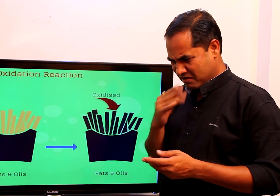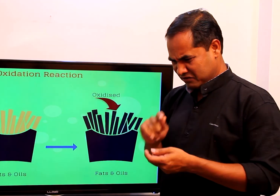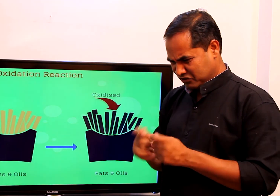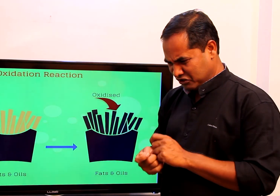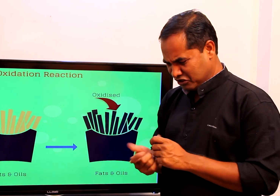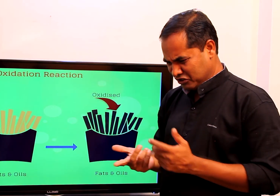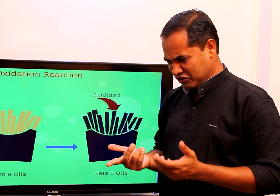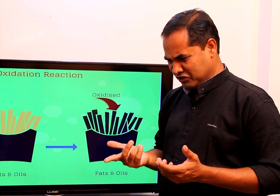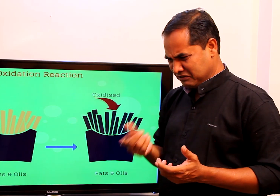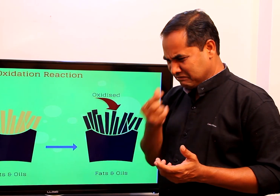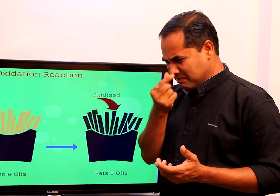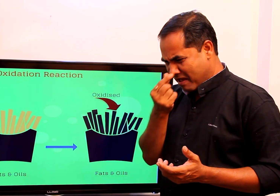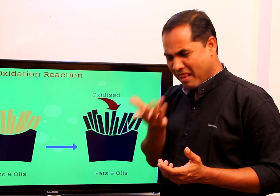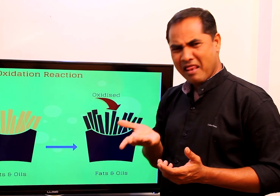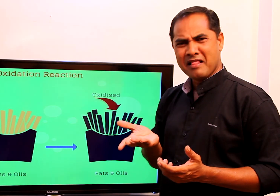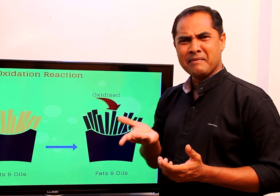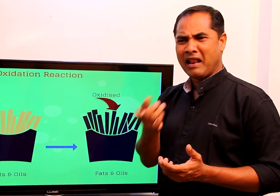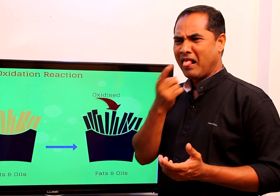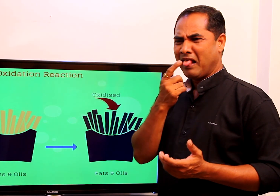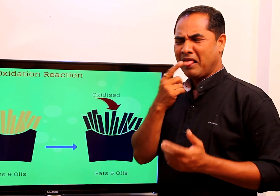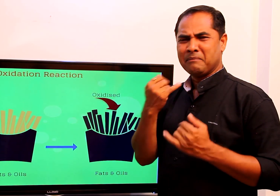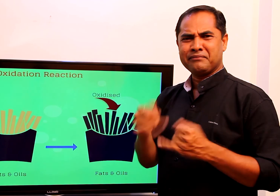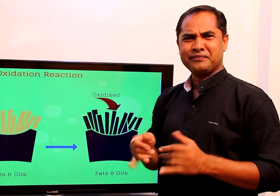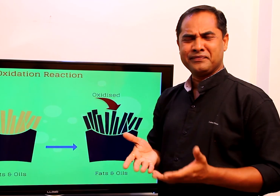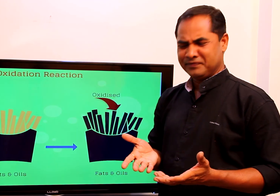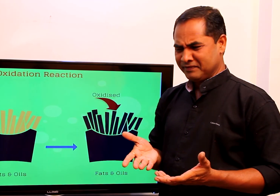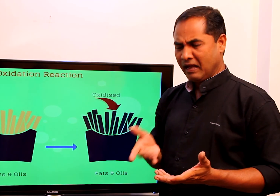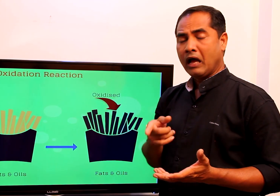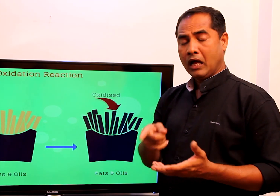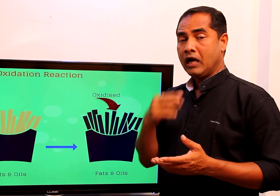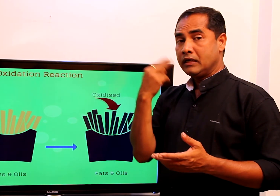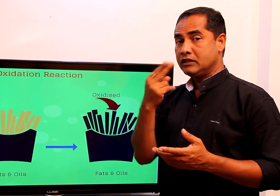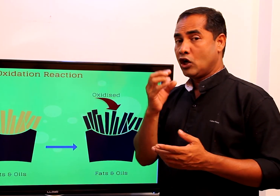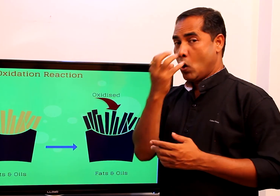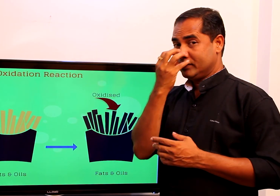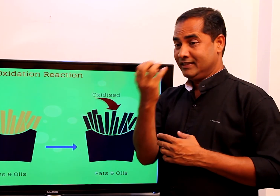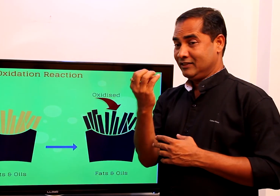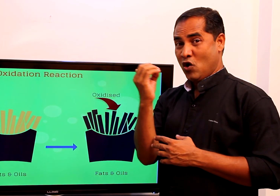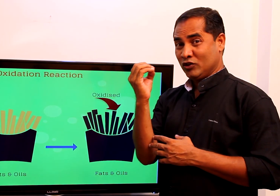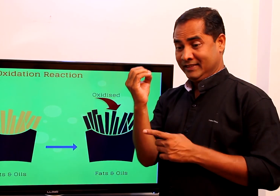and we can see the color change, the taste and the smell changes - the reason